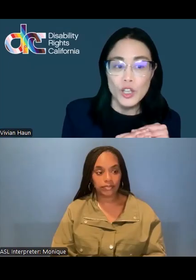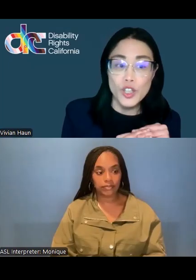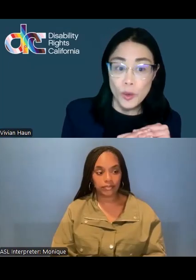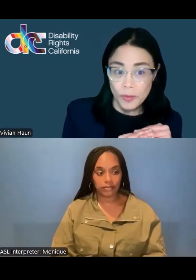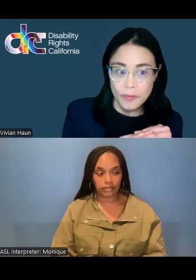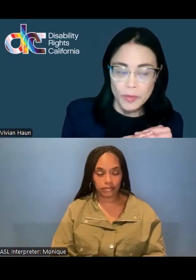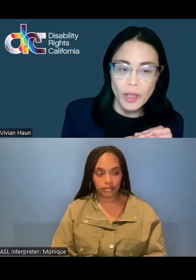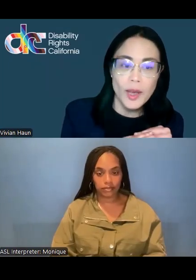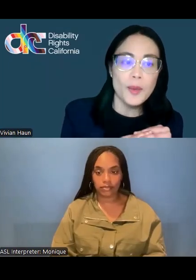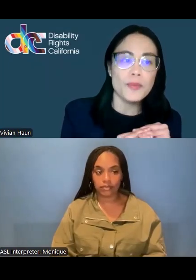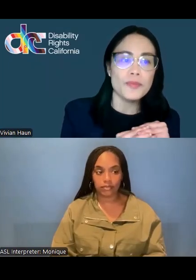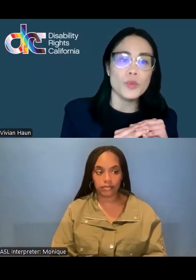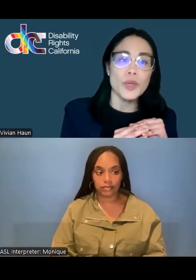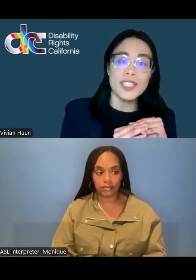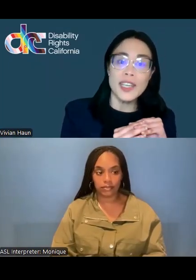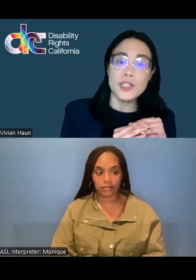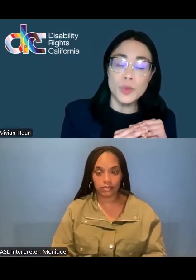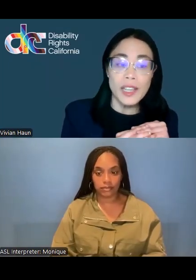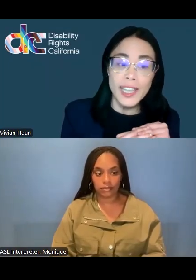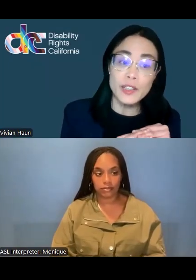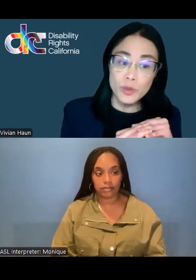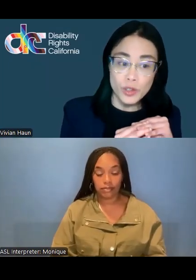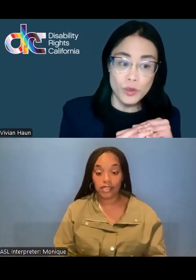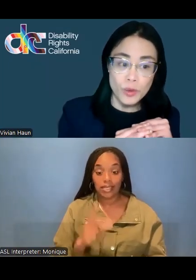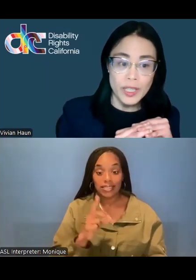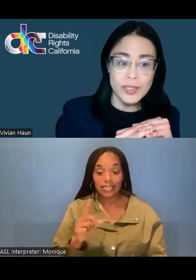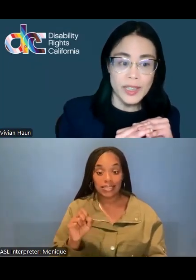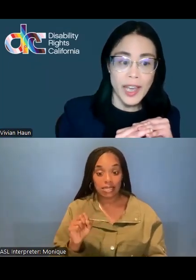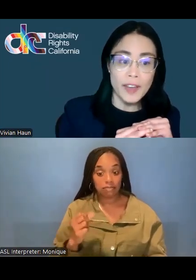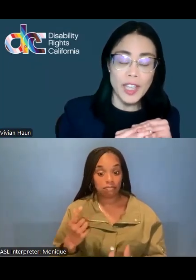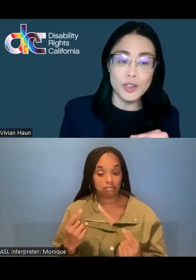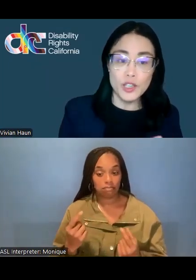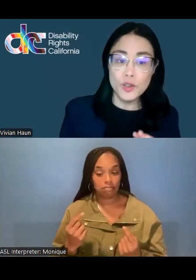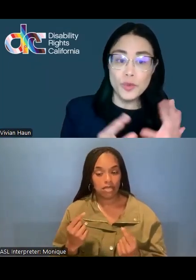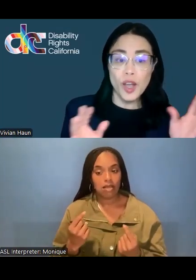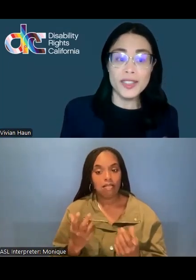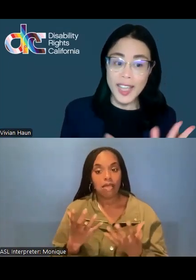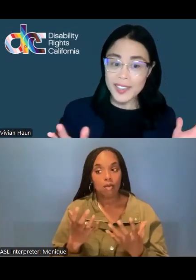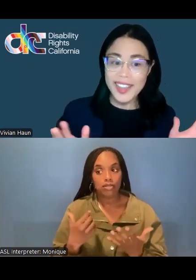So, what DSS would like to do is to have a new process